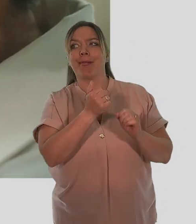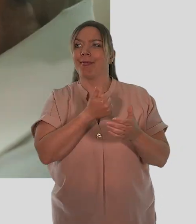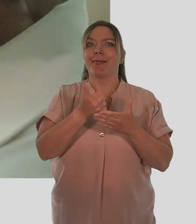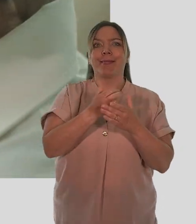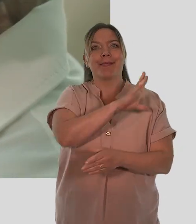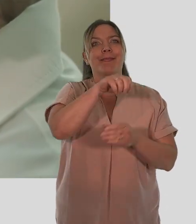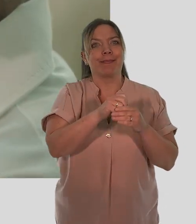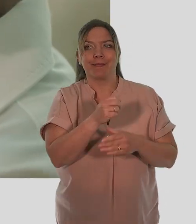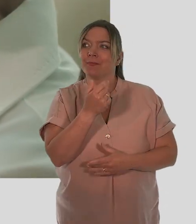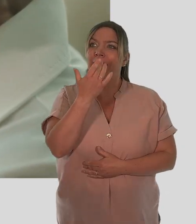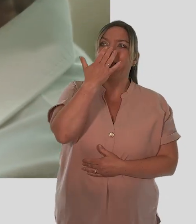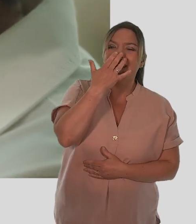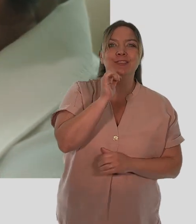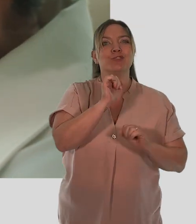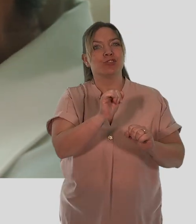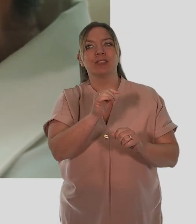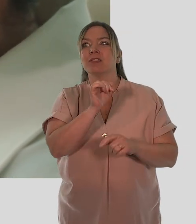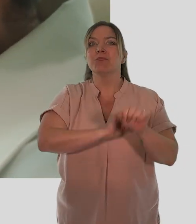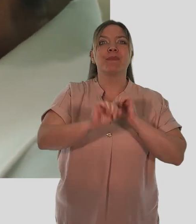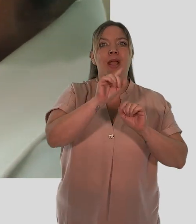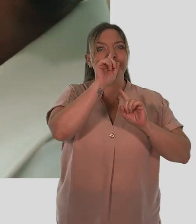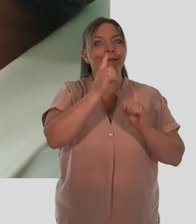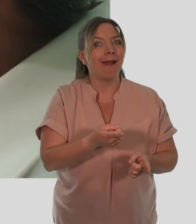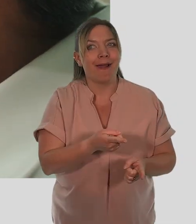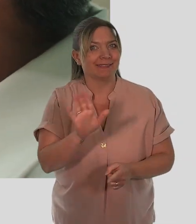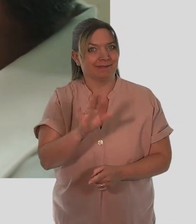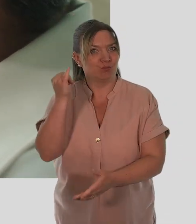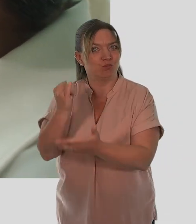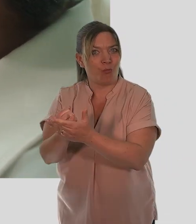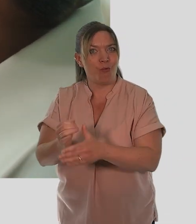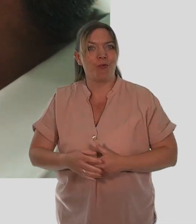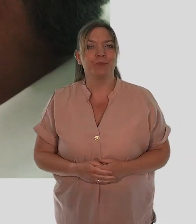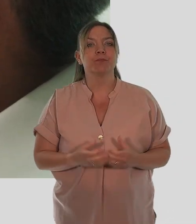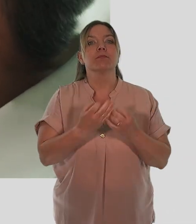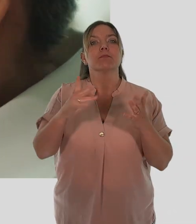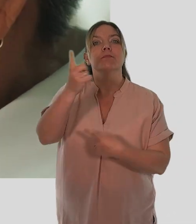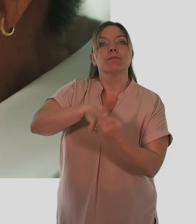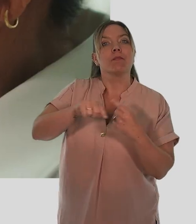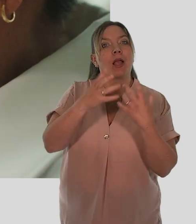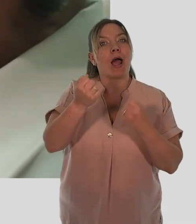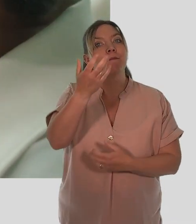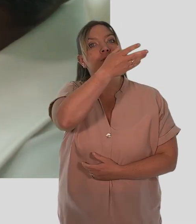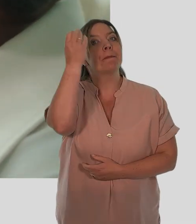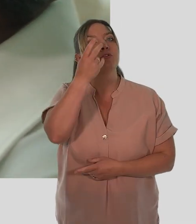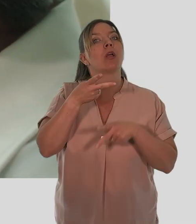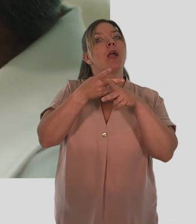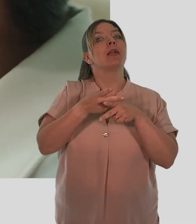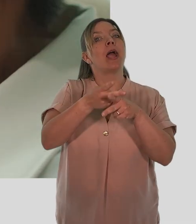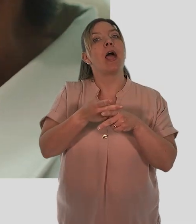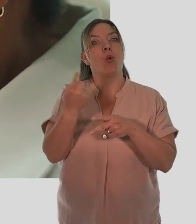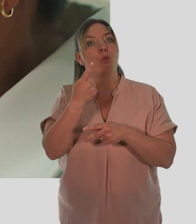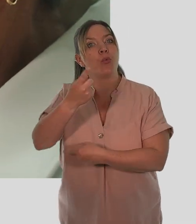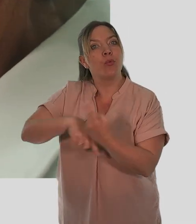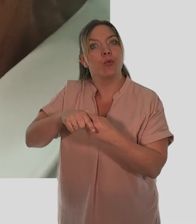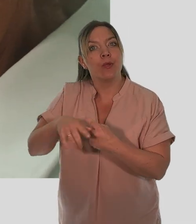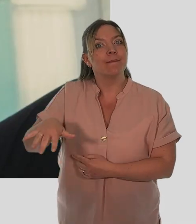Most people living with dementia are cared-for by family members who do not have adequate training or governmental support.